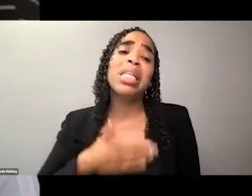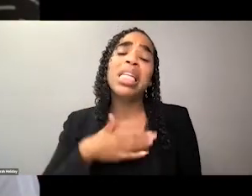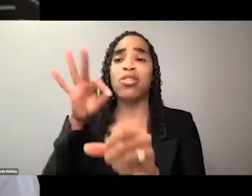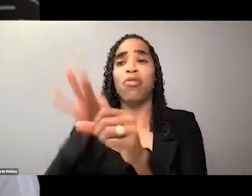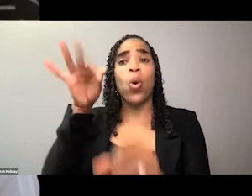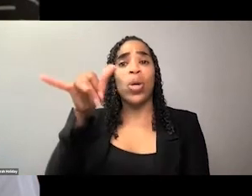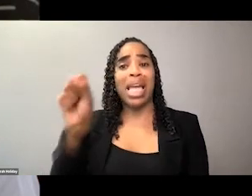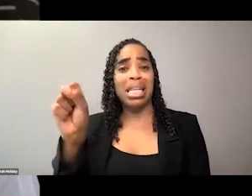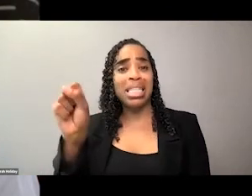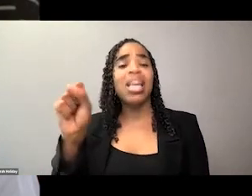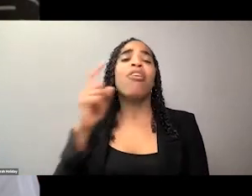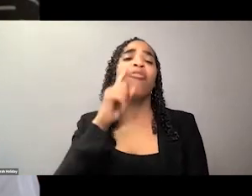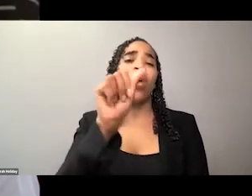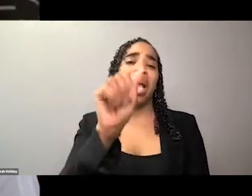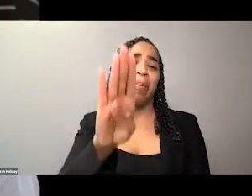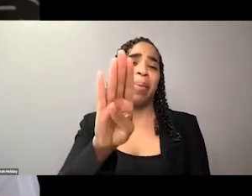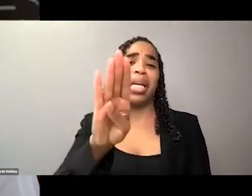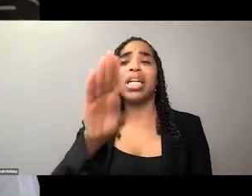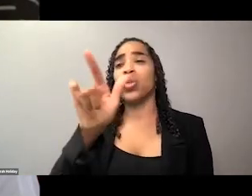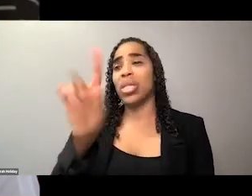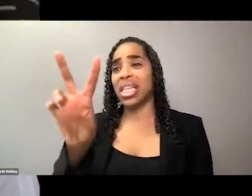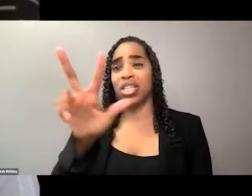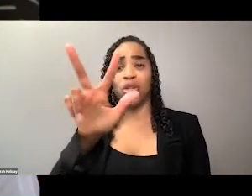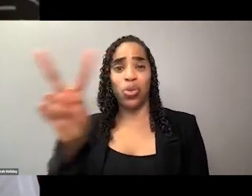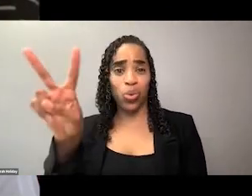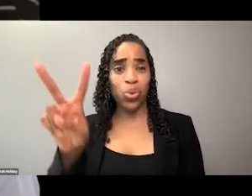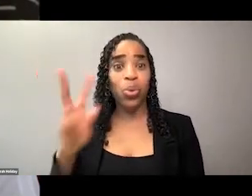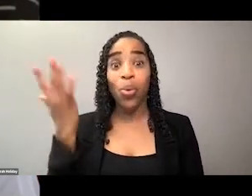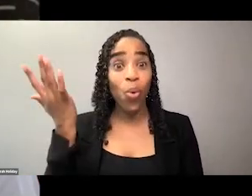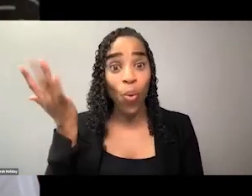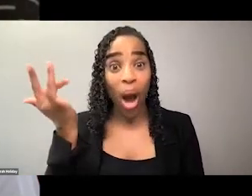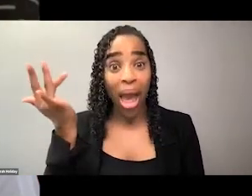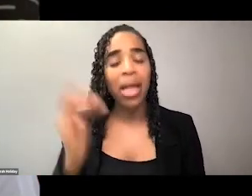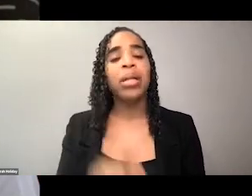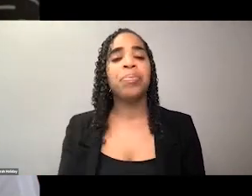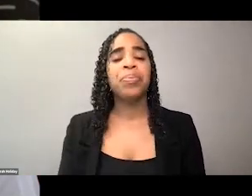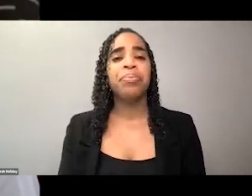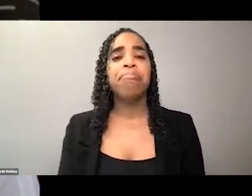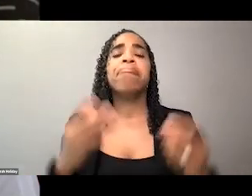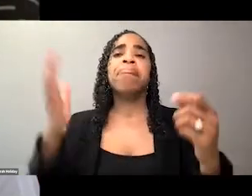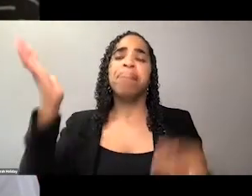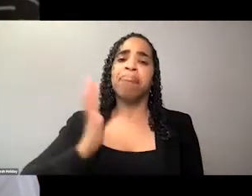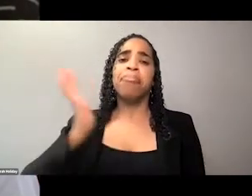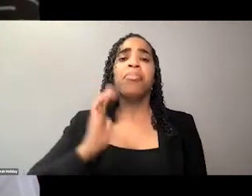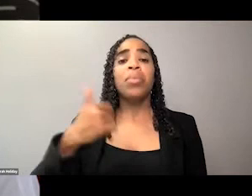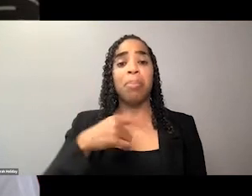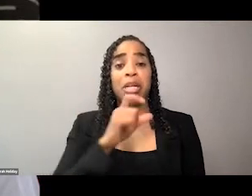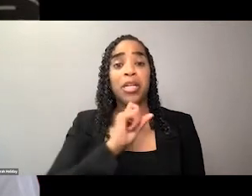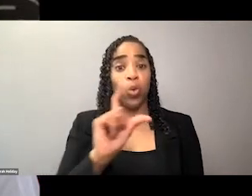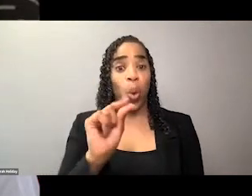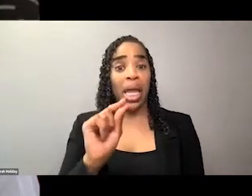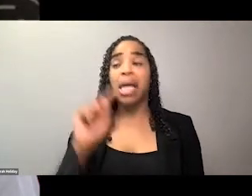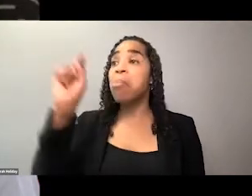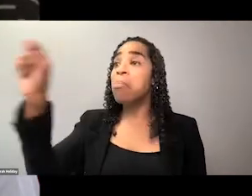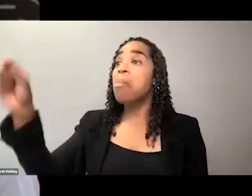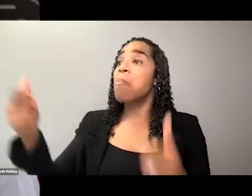vote for AB 2632. At 20 most youth are in college.